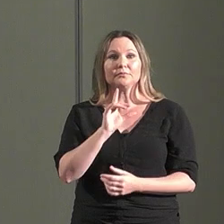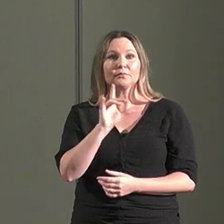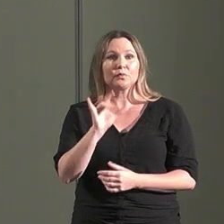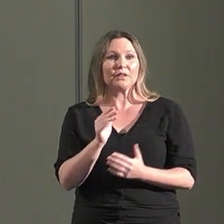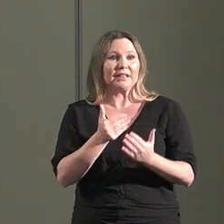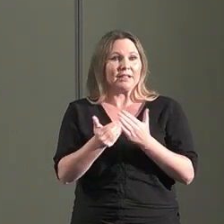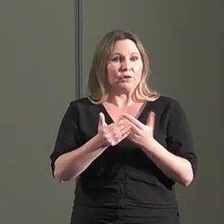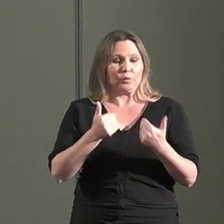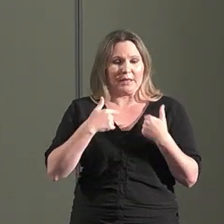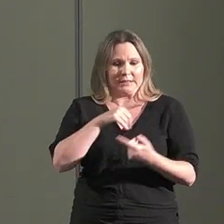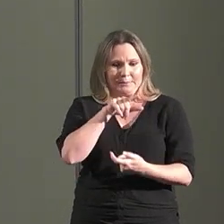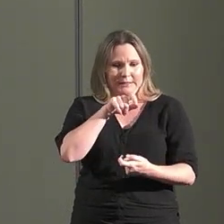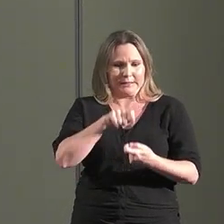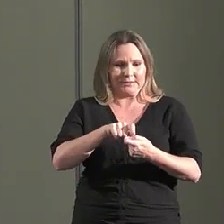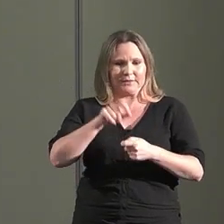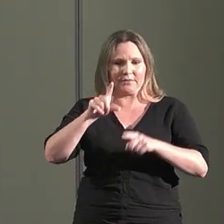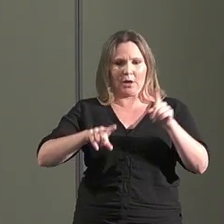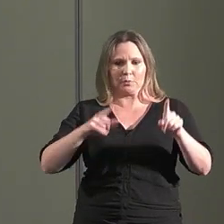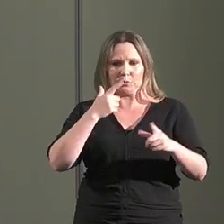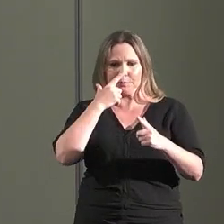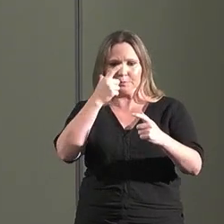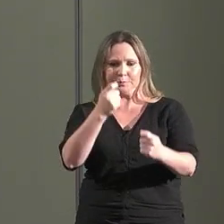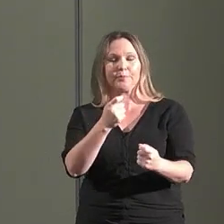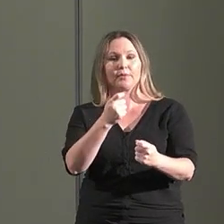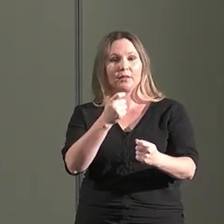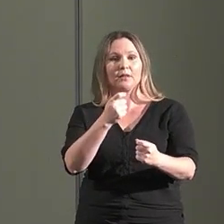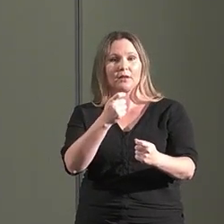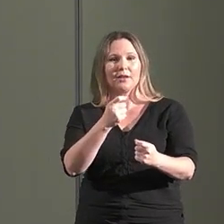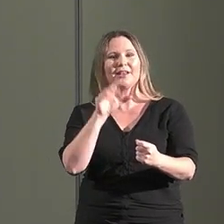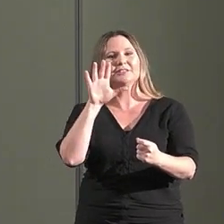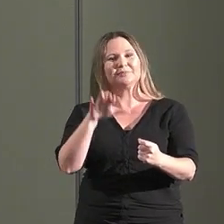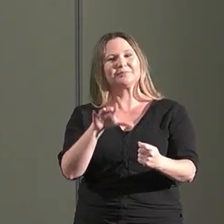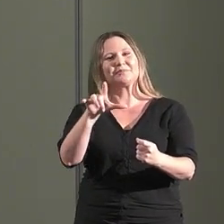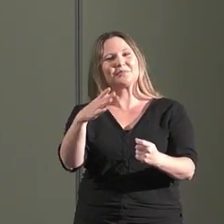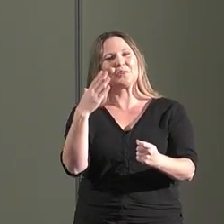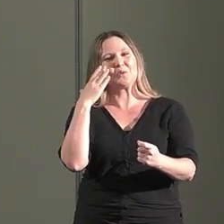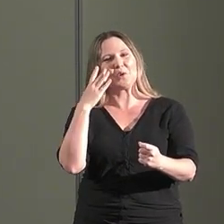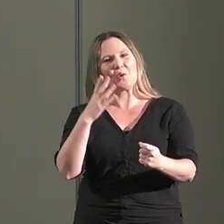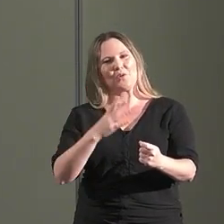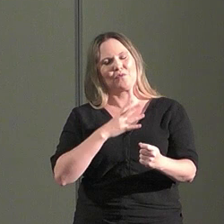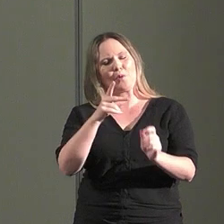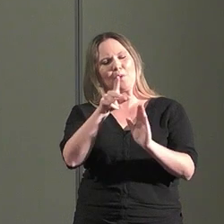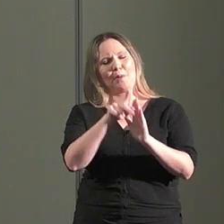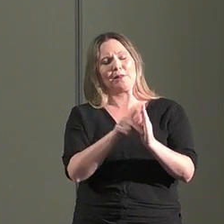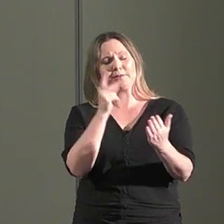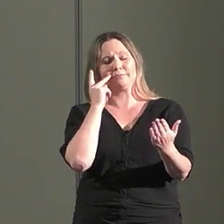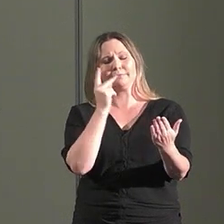we have specific variables we are looking for you know a formal policy when you see one.